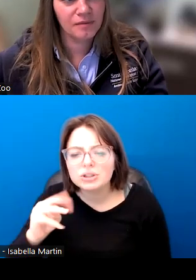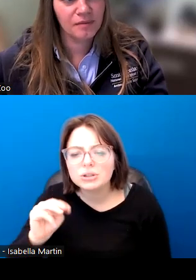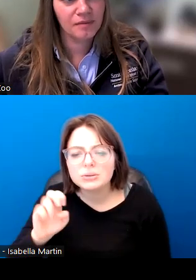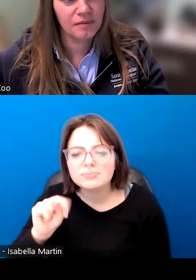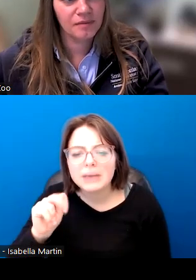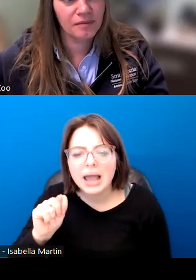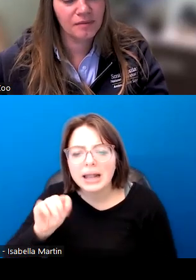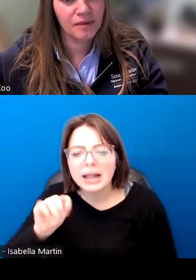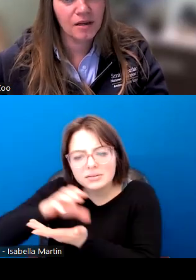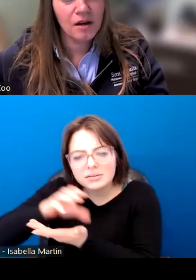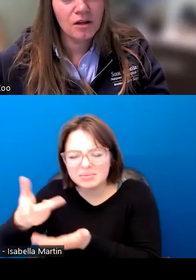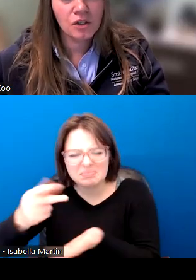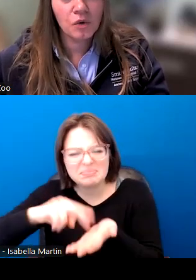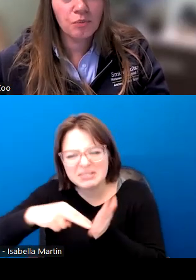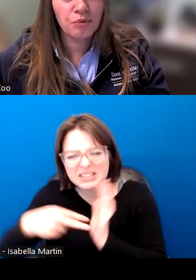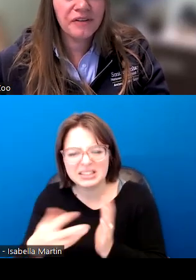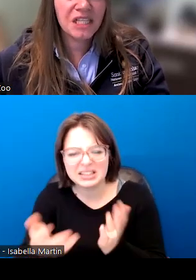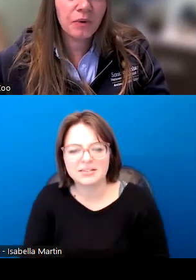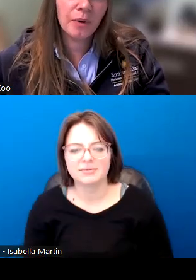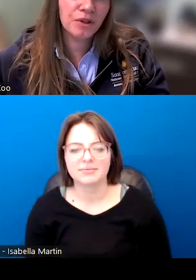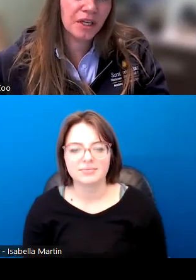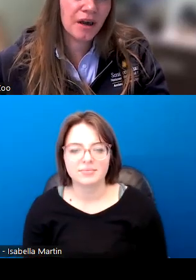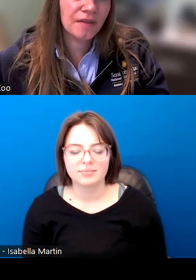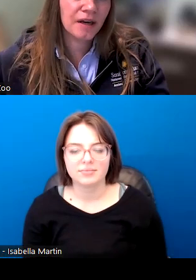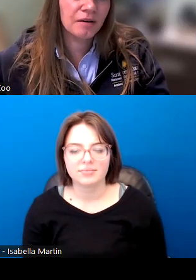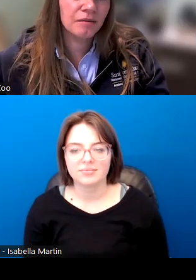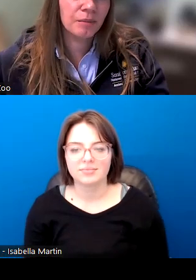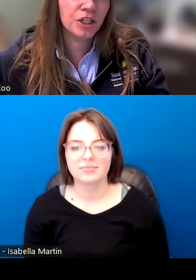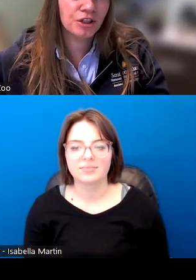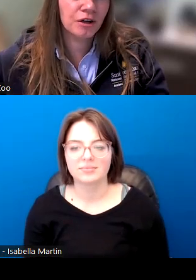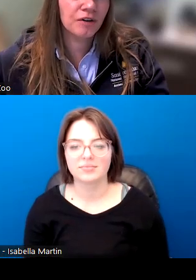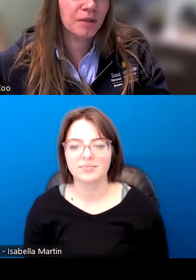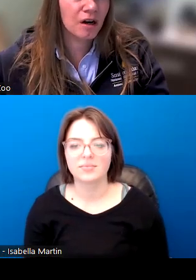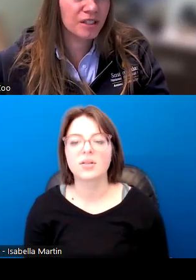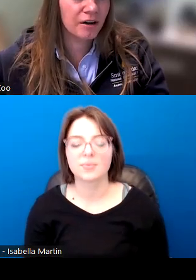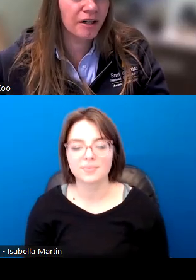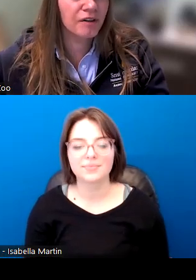what does that mean? >>Erin: So previously when we were looking at that picture from the commissary of